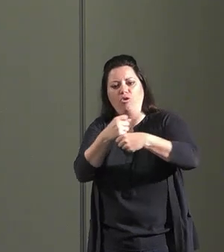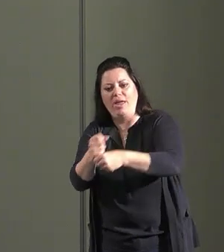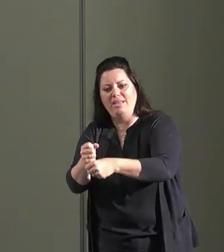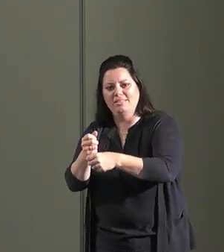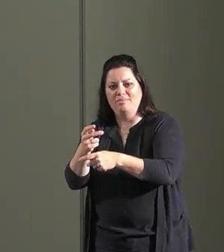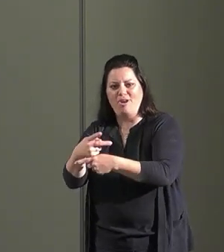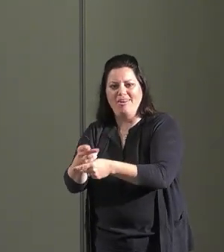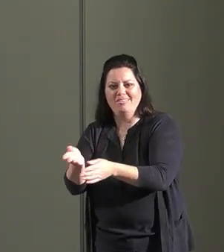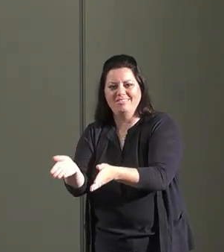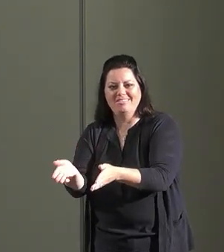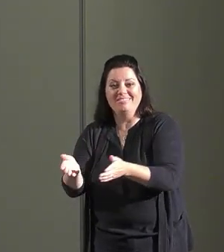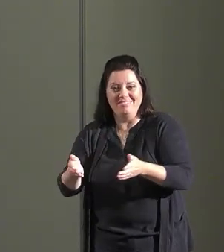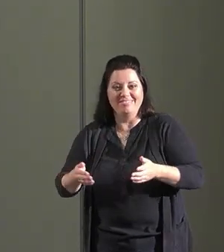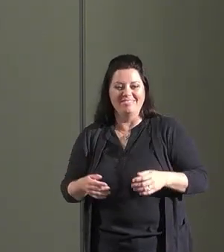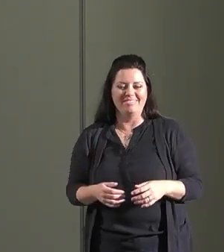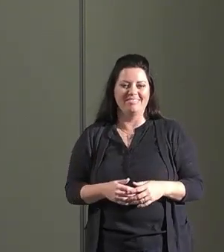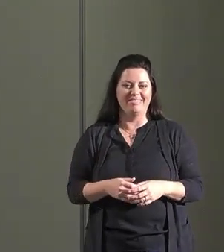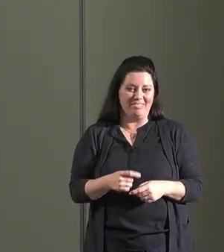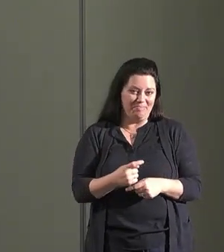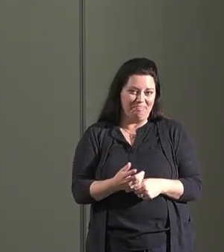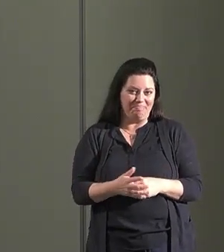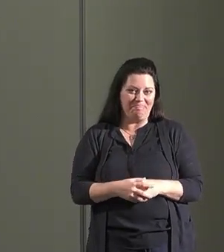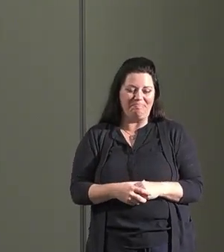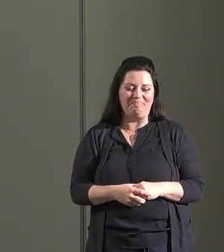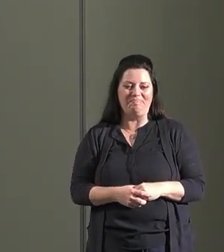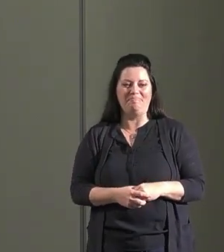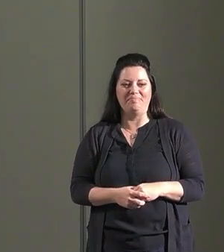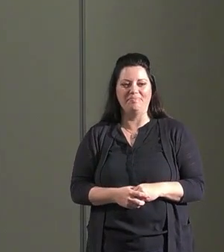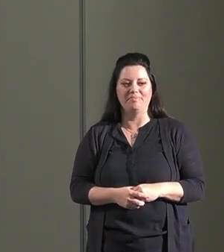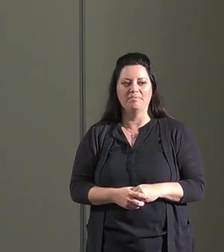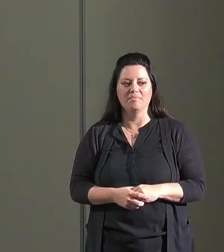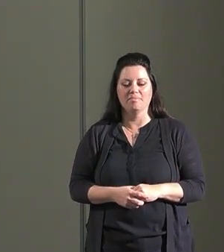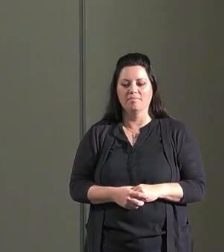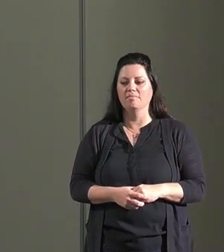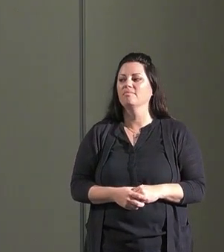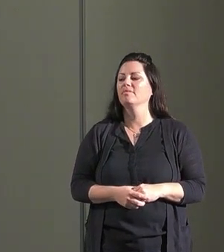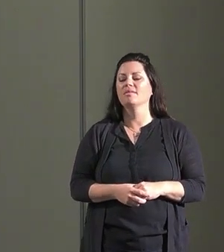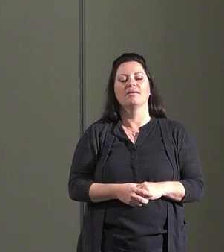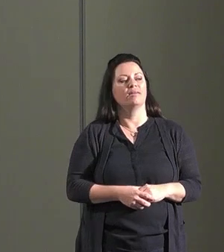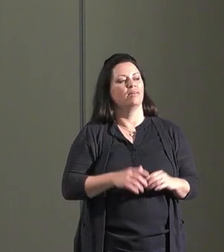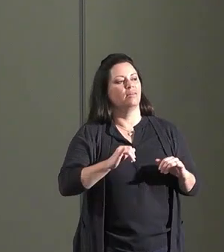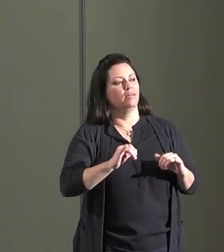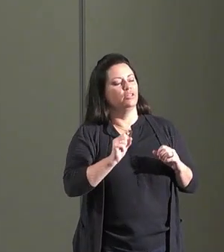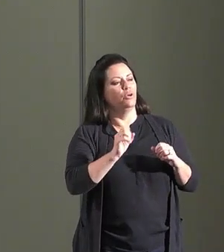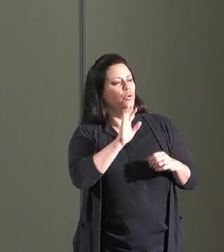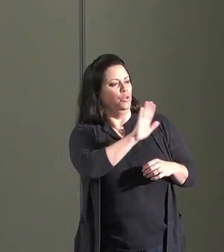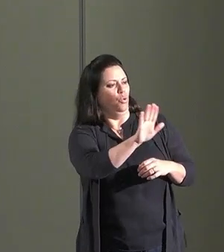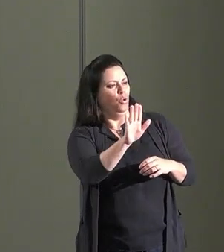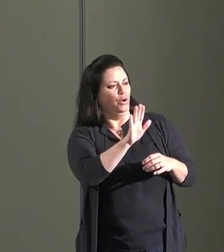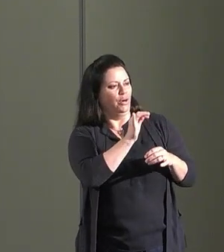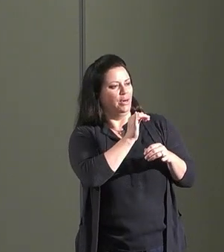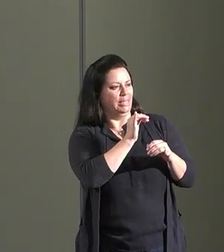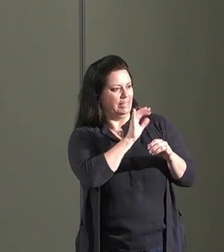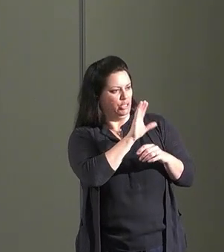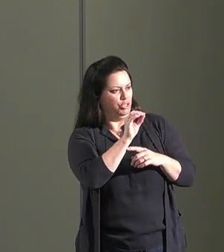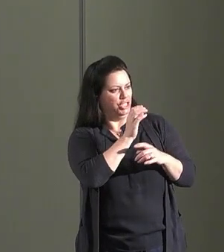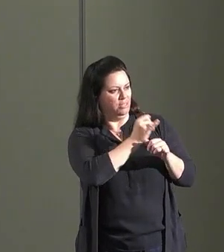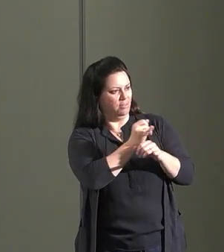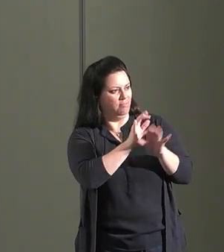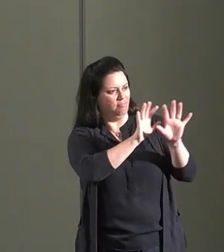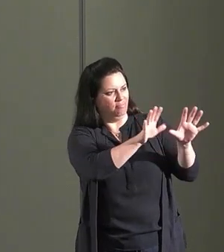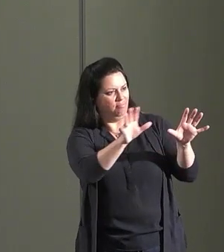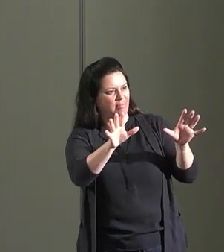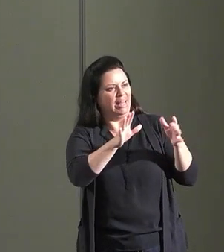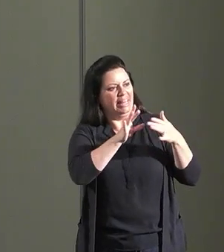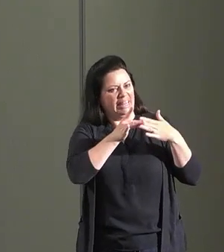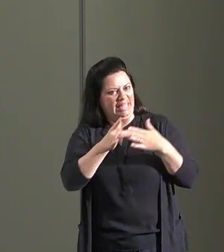Your institutions are leaders in the field of accessibility. You find yourself